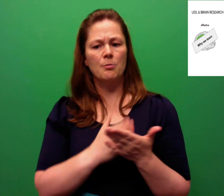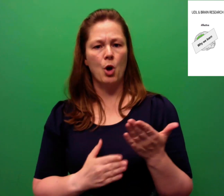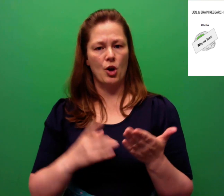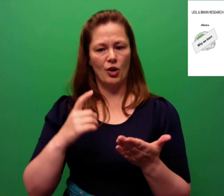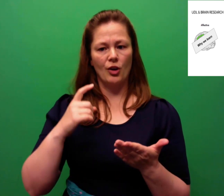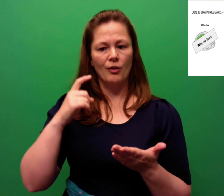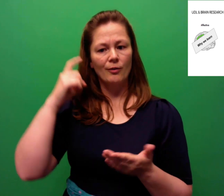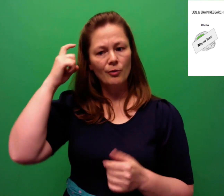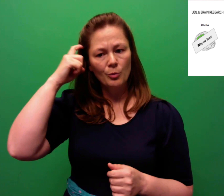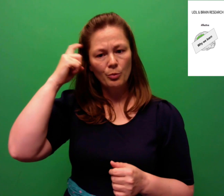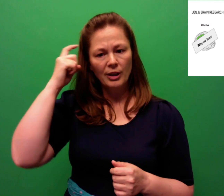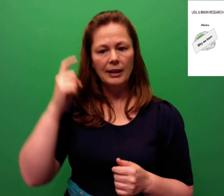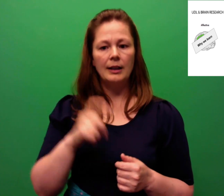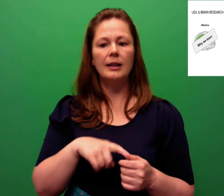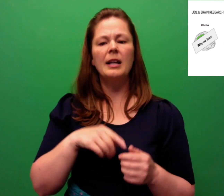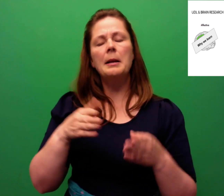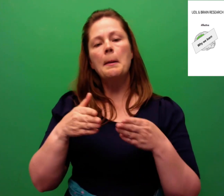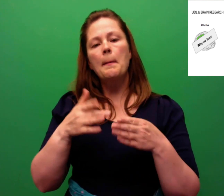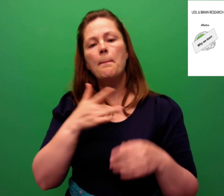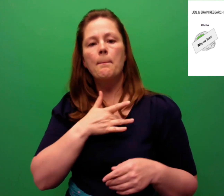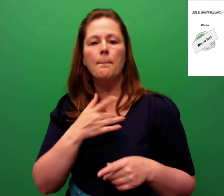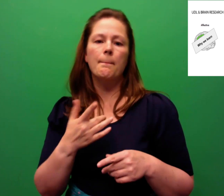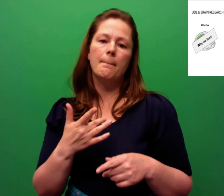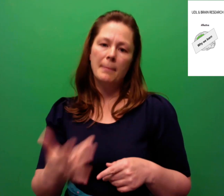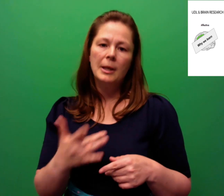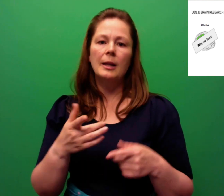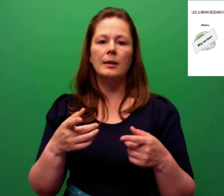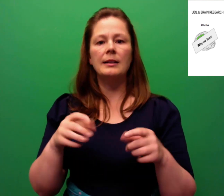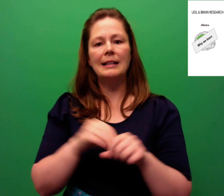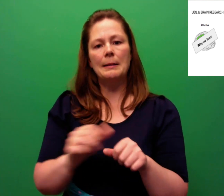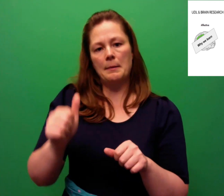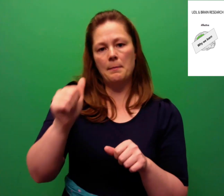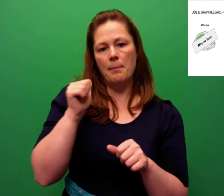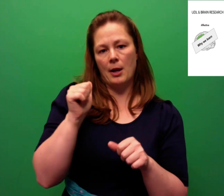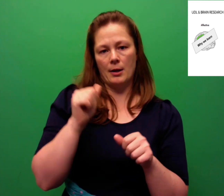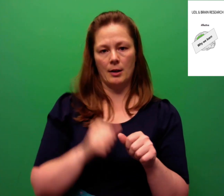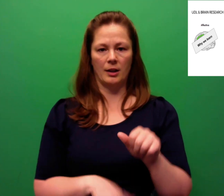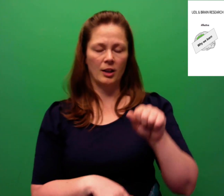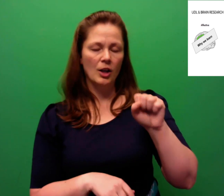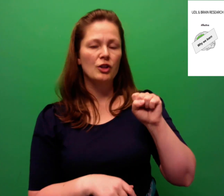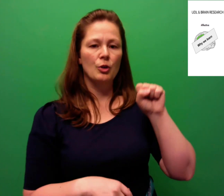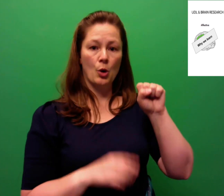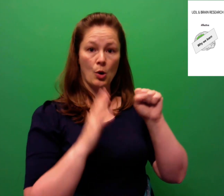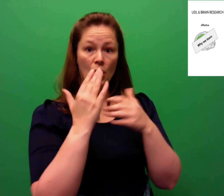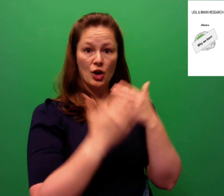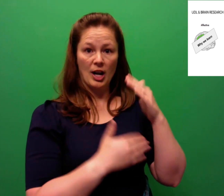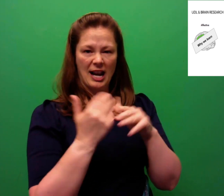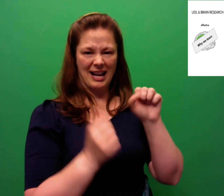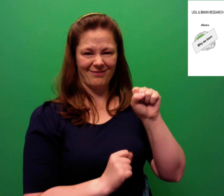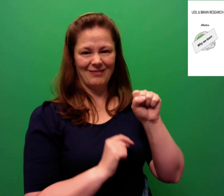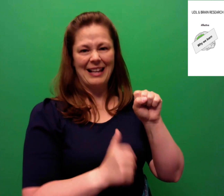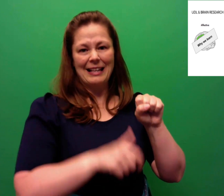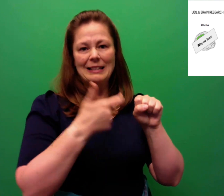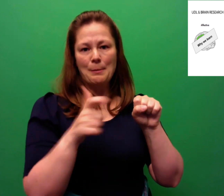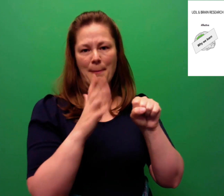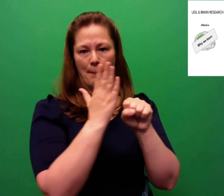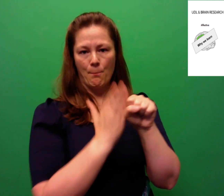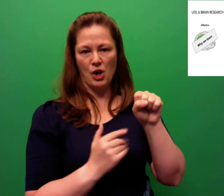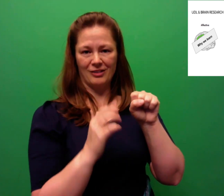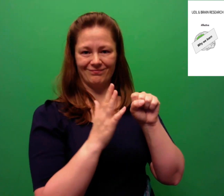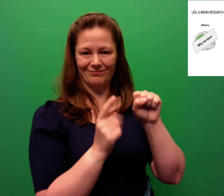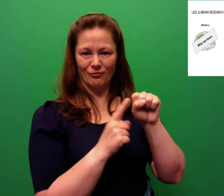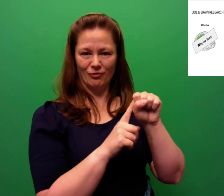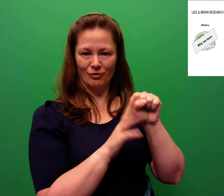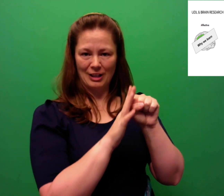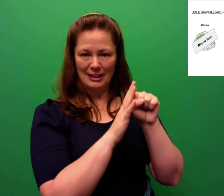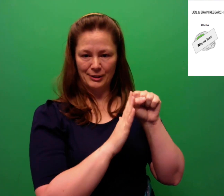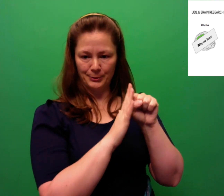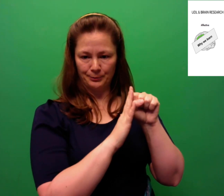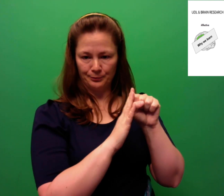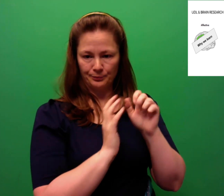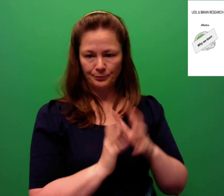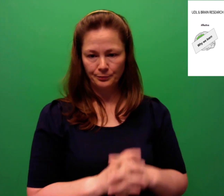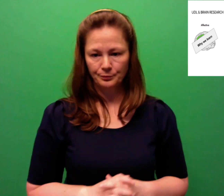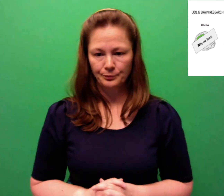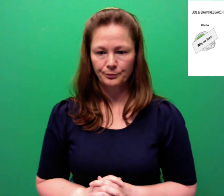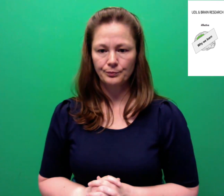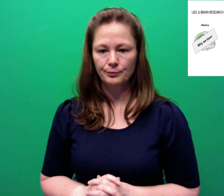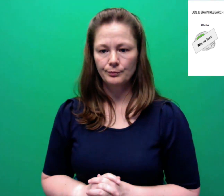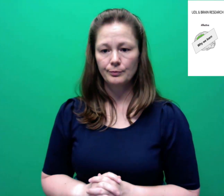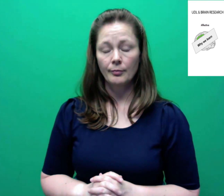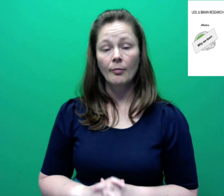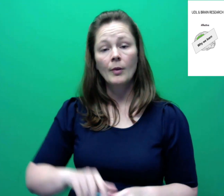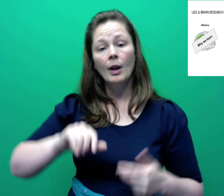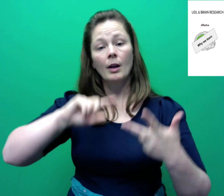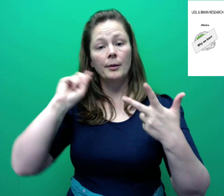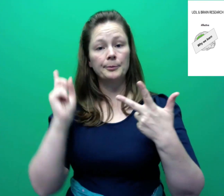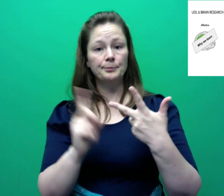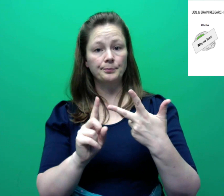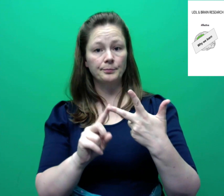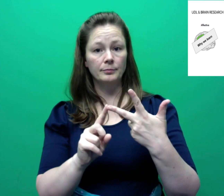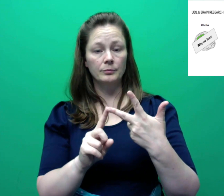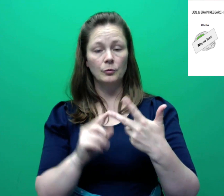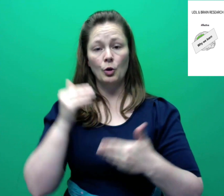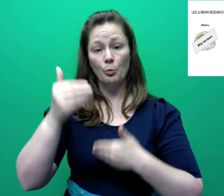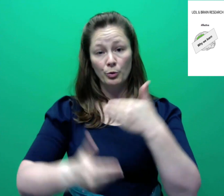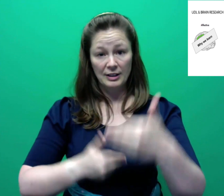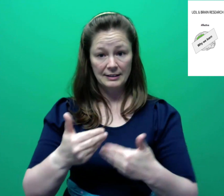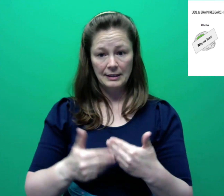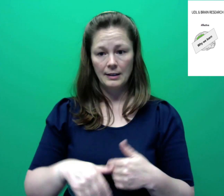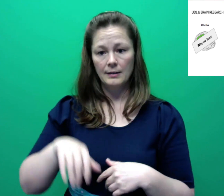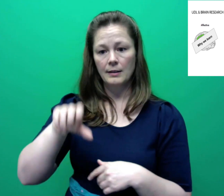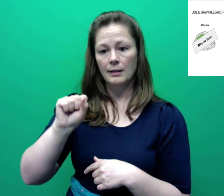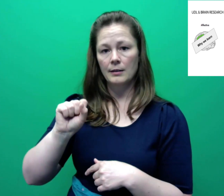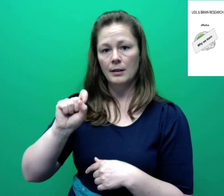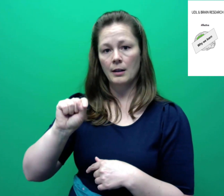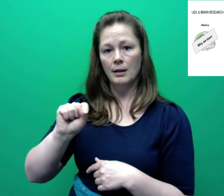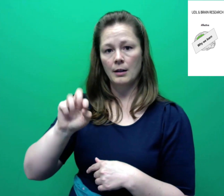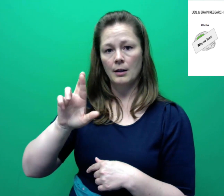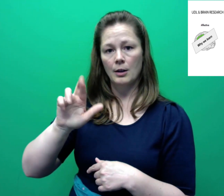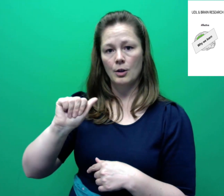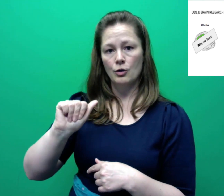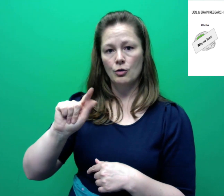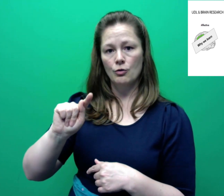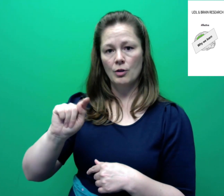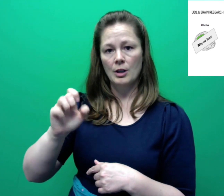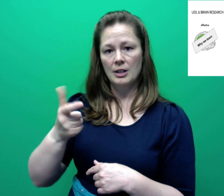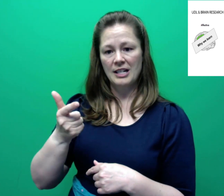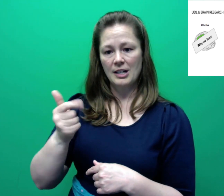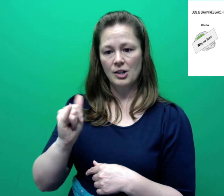part of the brain. Of your hand brain, it is the large part. The third learning